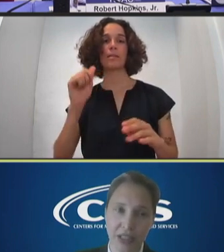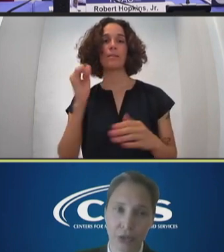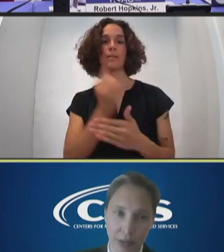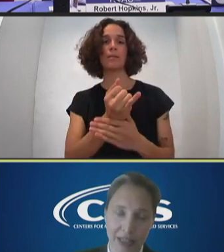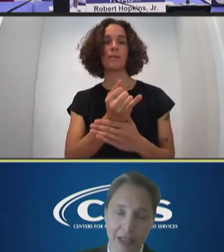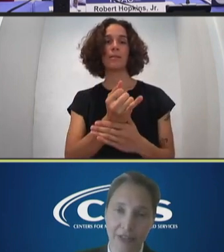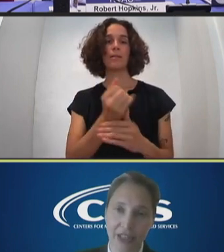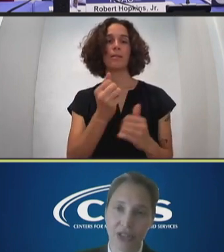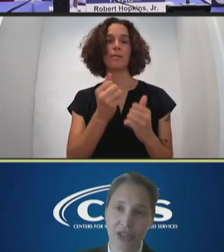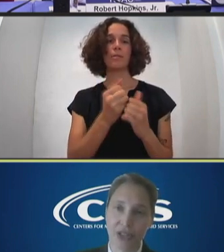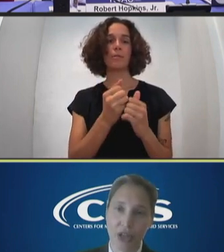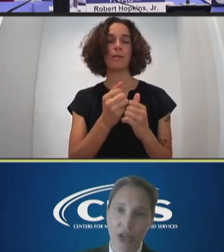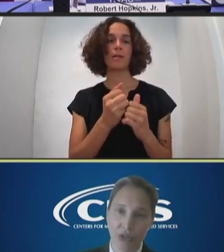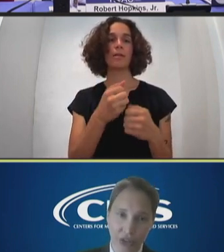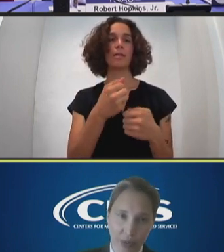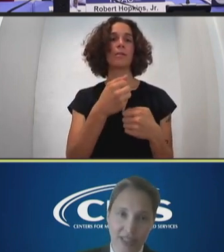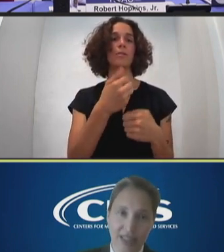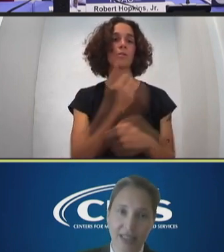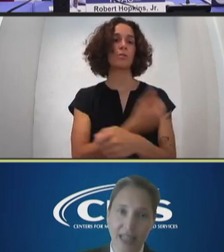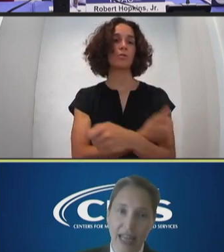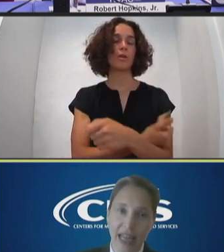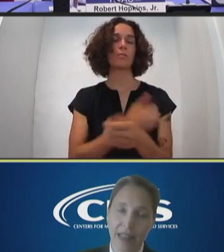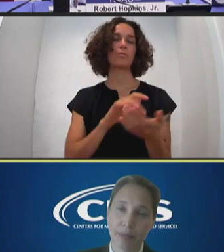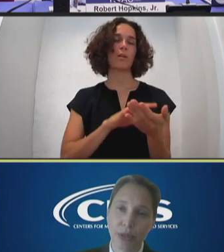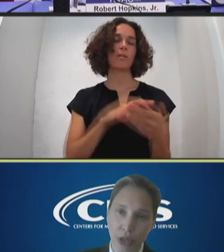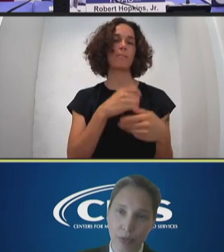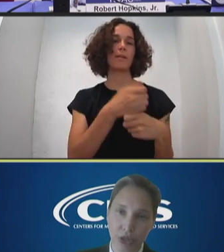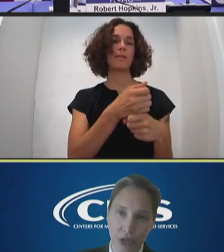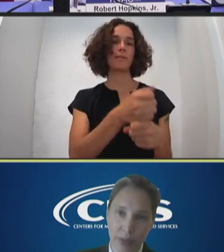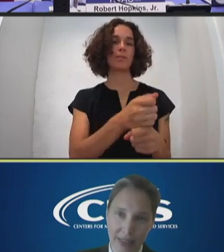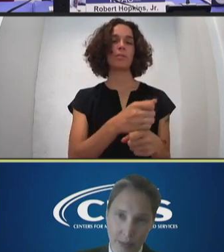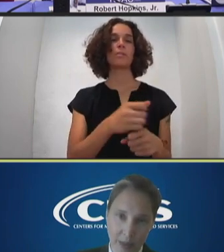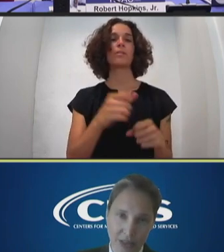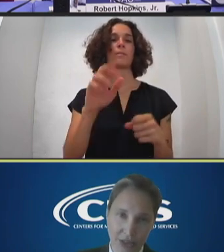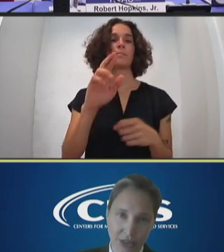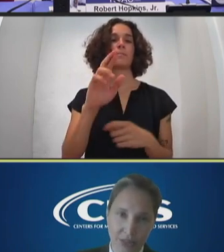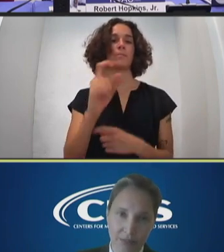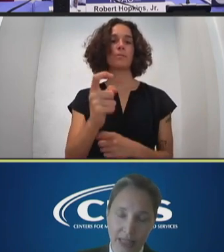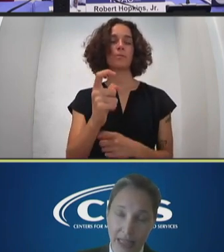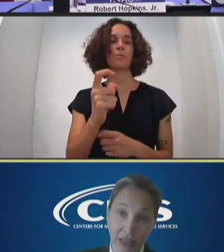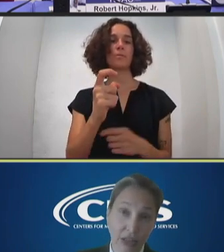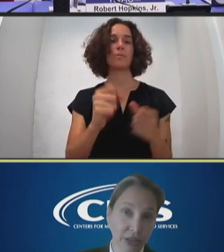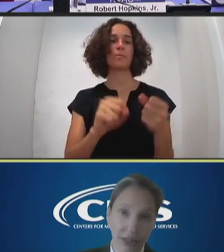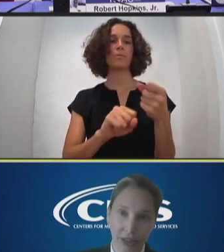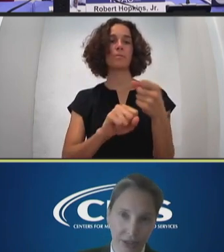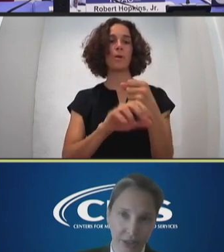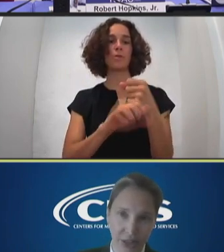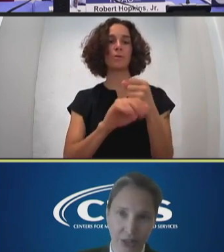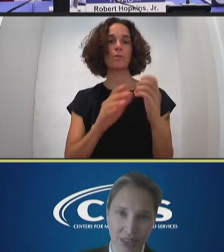drug manufacturers, pharmacies, and prescription drug plan sponsors, including their contracted